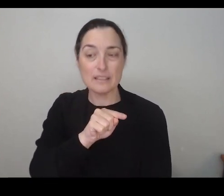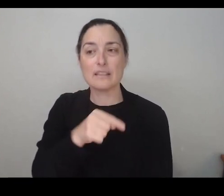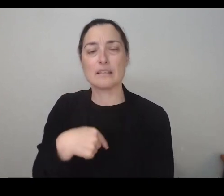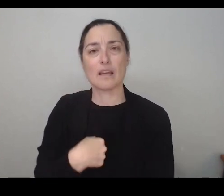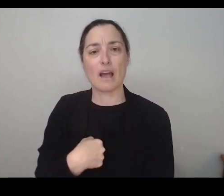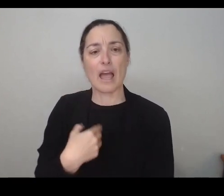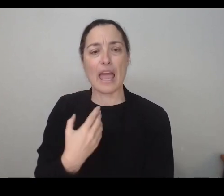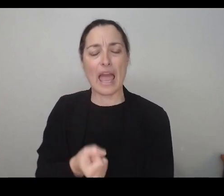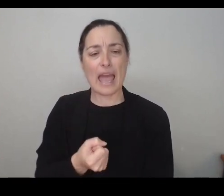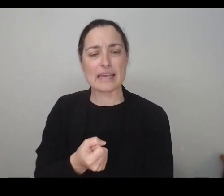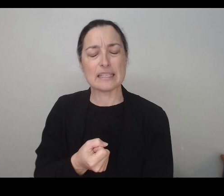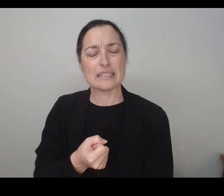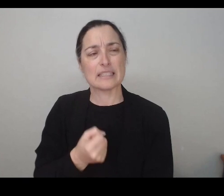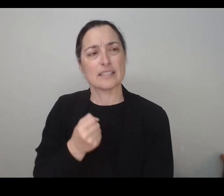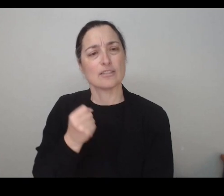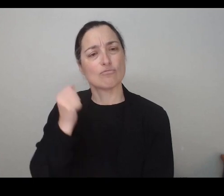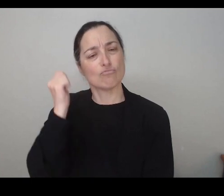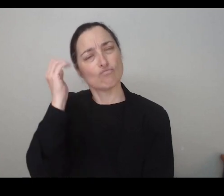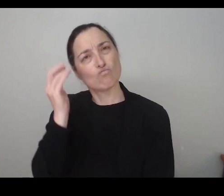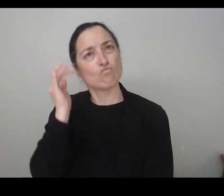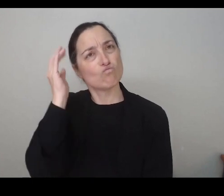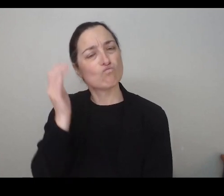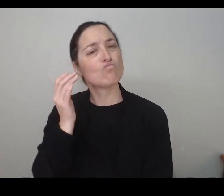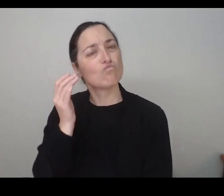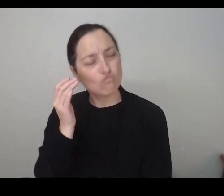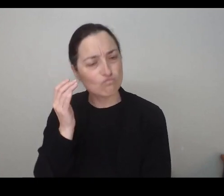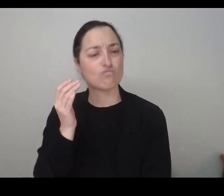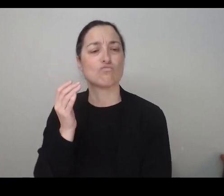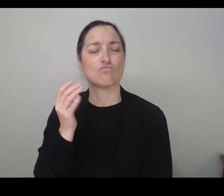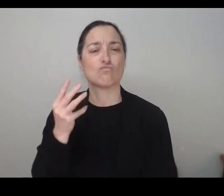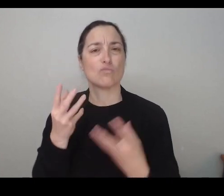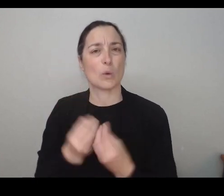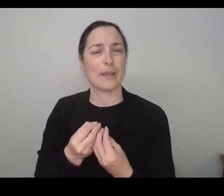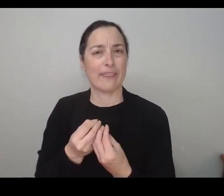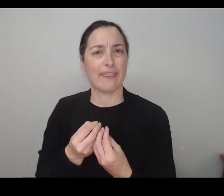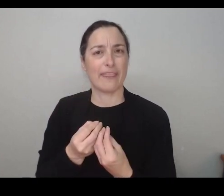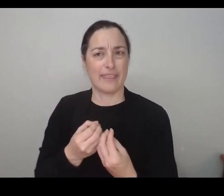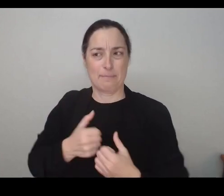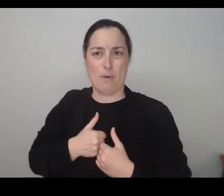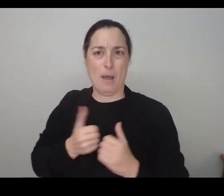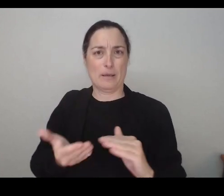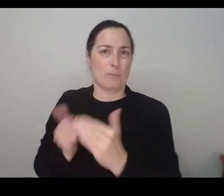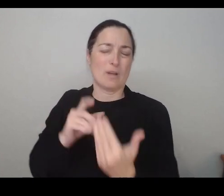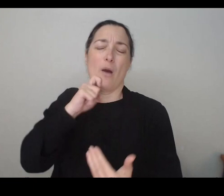of a lot of Marquesans community, because I would have loved them to be here with us yesterday,